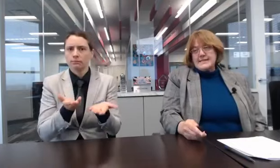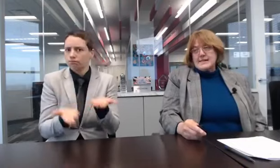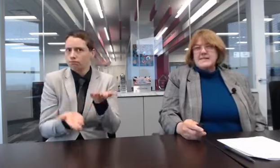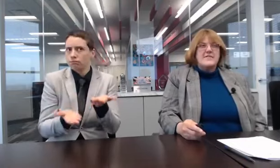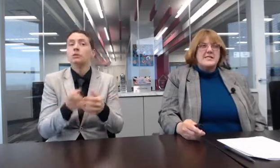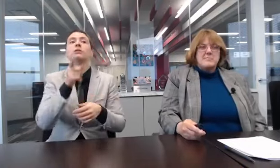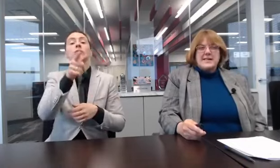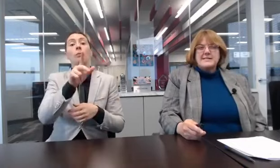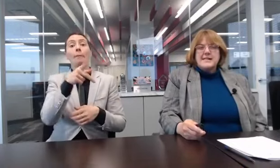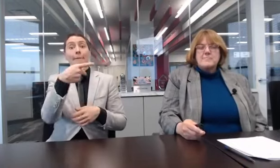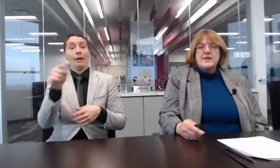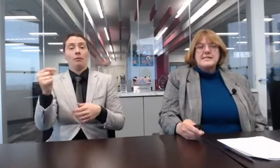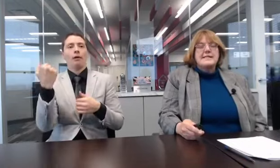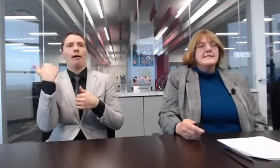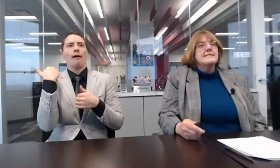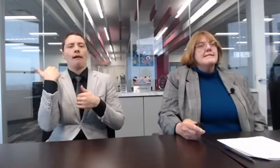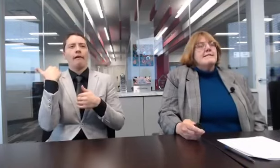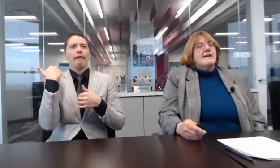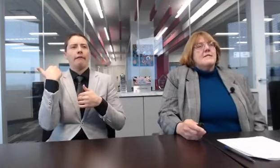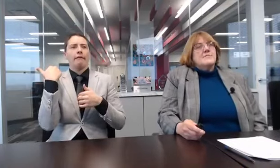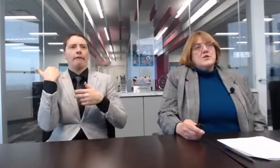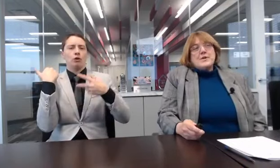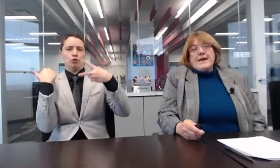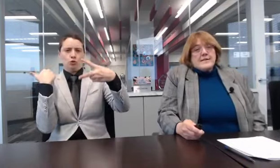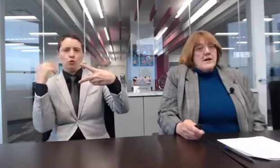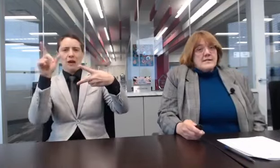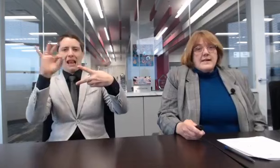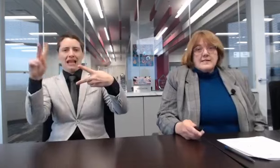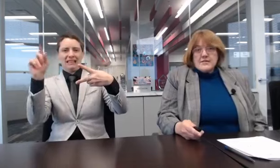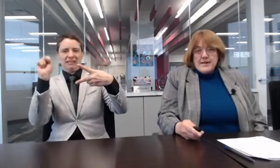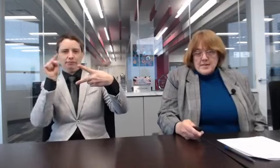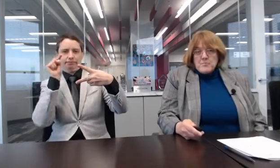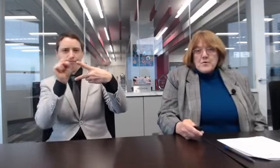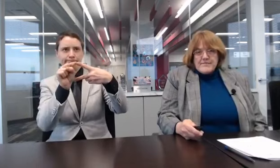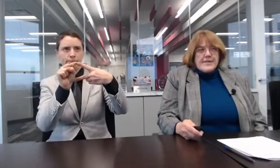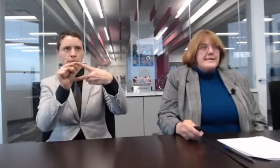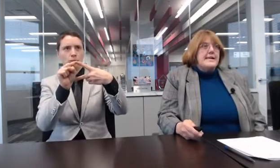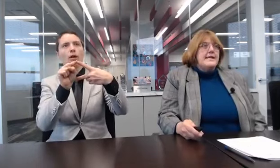that kind of explains that process. You can contact your County Board of DD